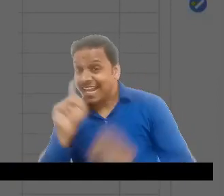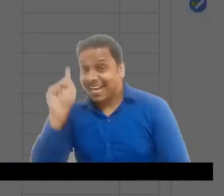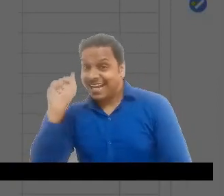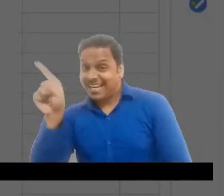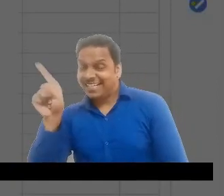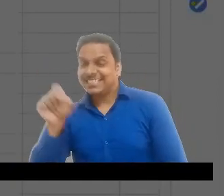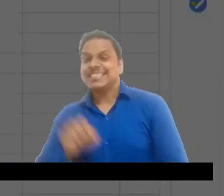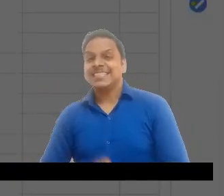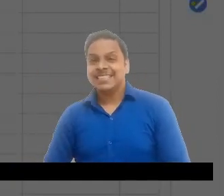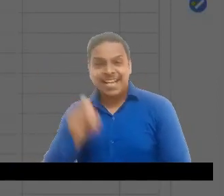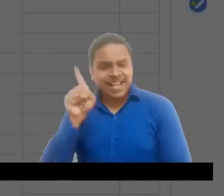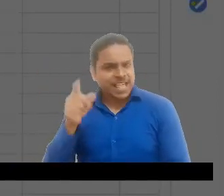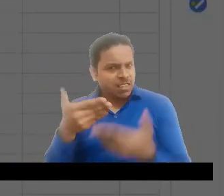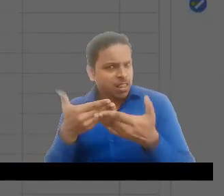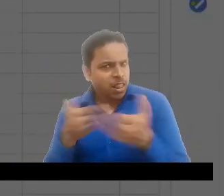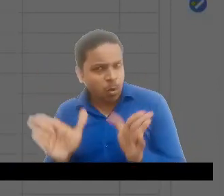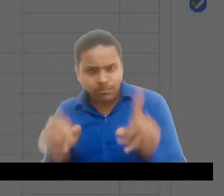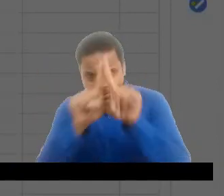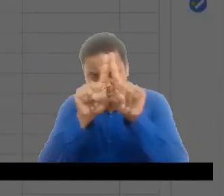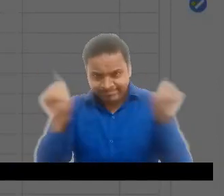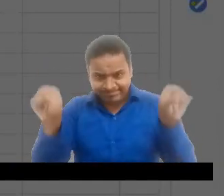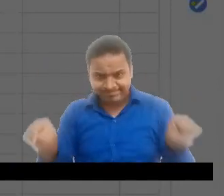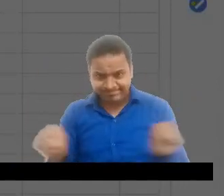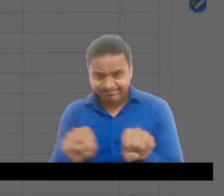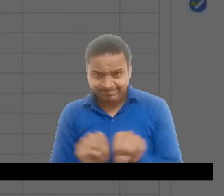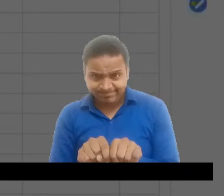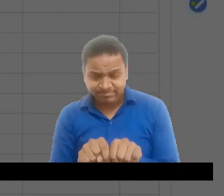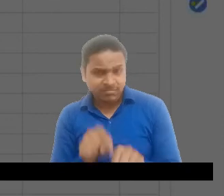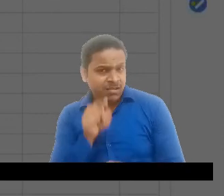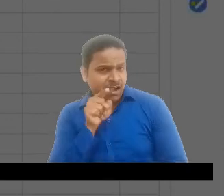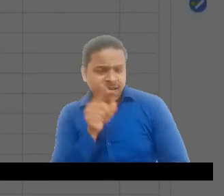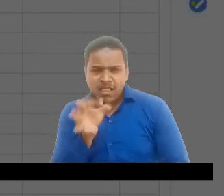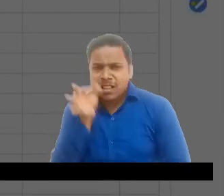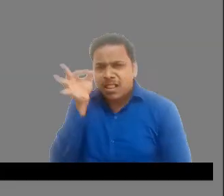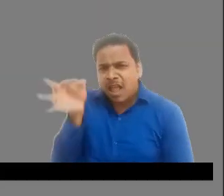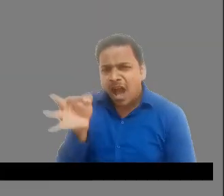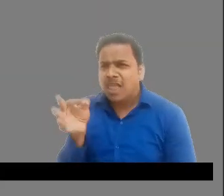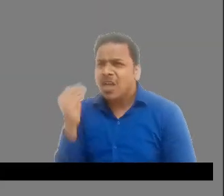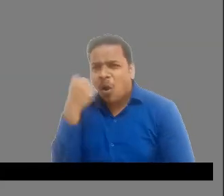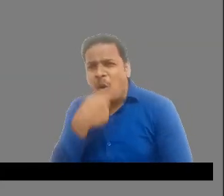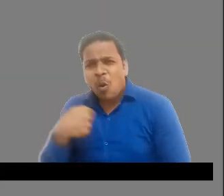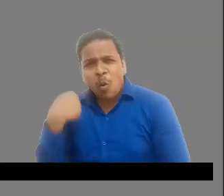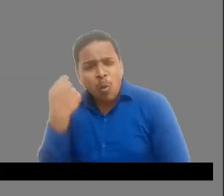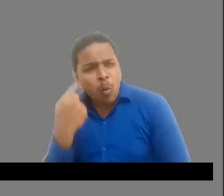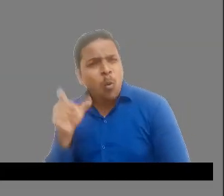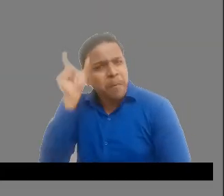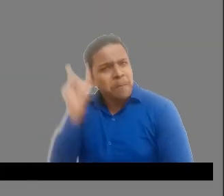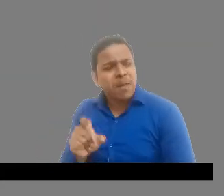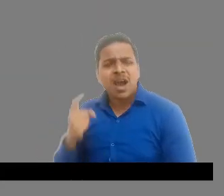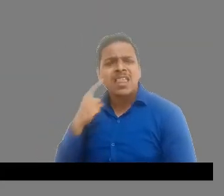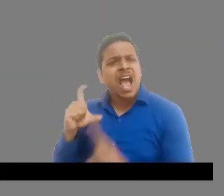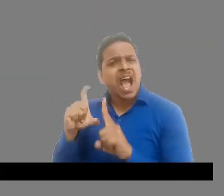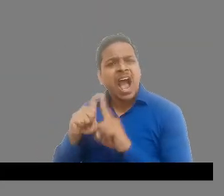Click on share. Now, this'll open up a dialog box. And this will ask me to whom I want to